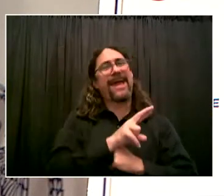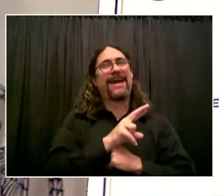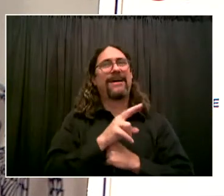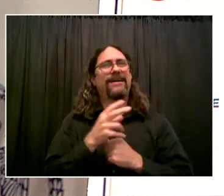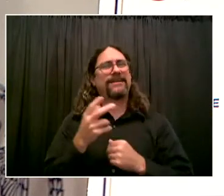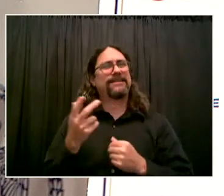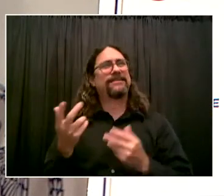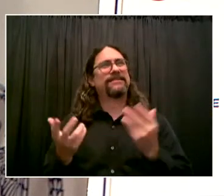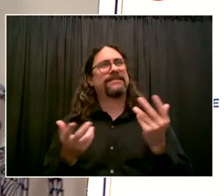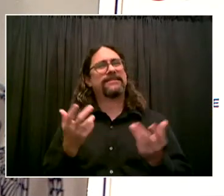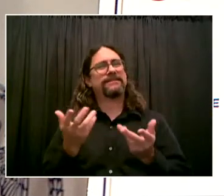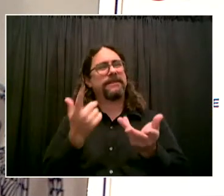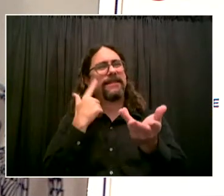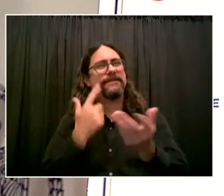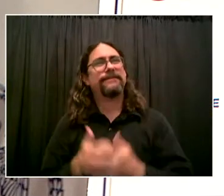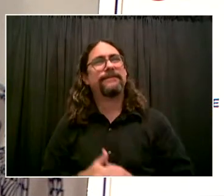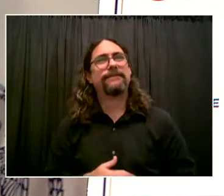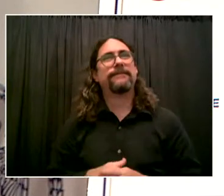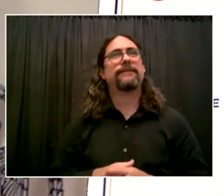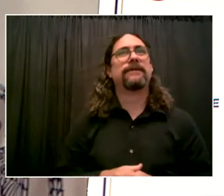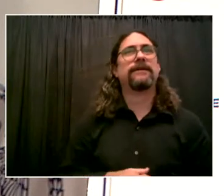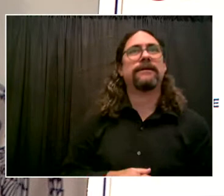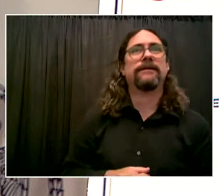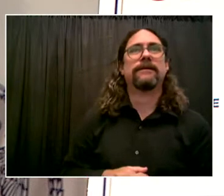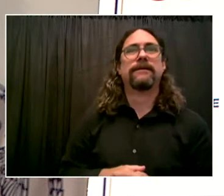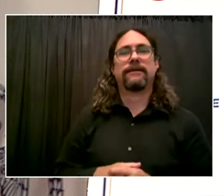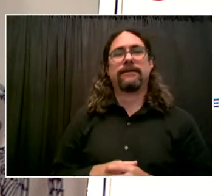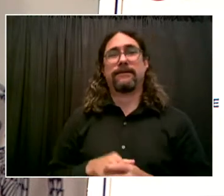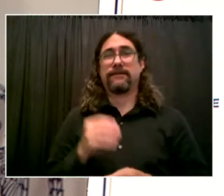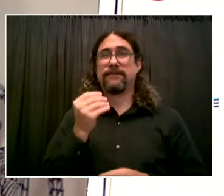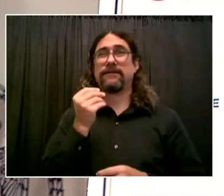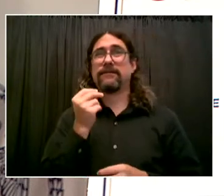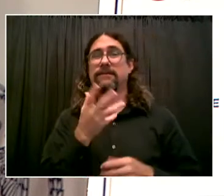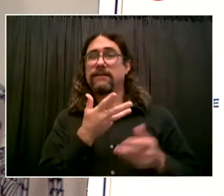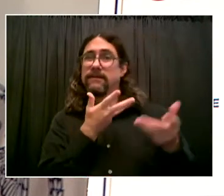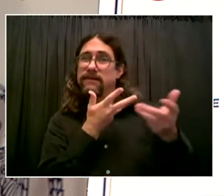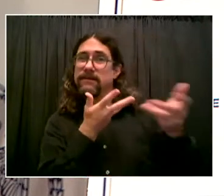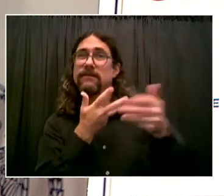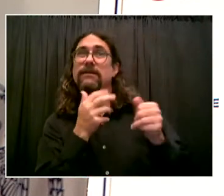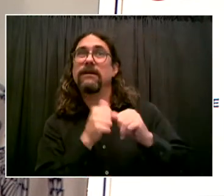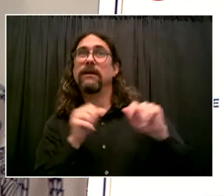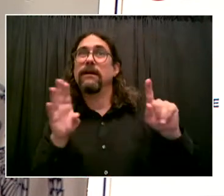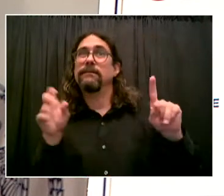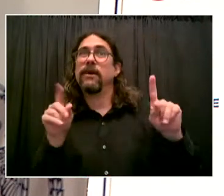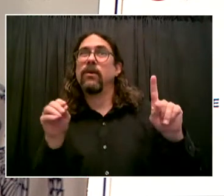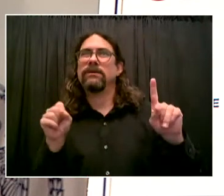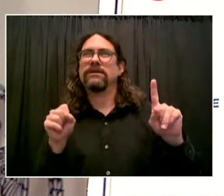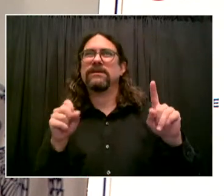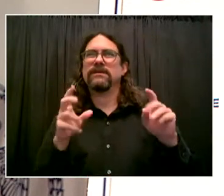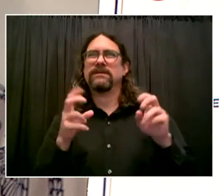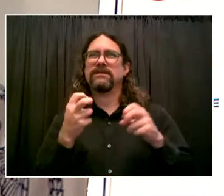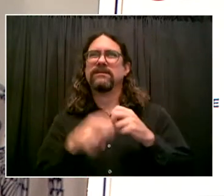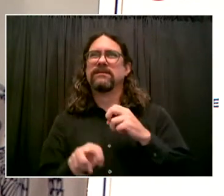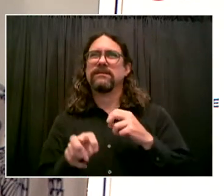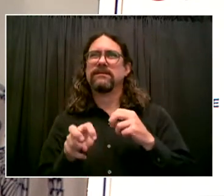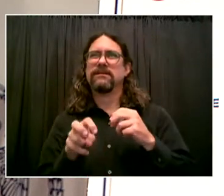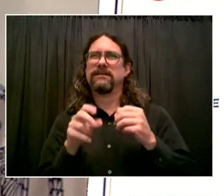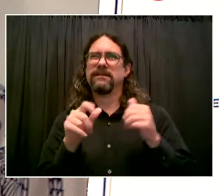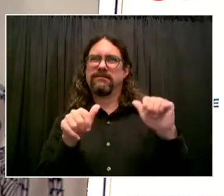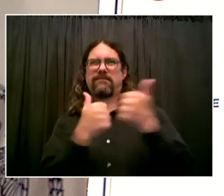HE HAS A LOVELY IPTR AND MAYBE WHILE HE'S IN OUTER SPACE IT WILL HELP HIM